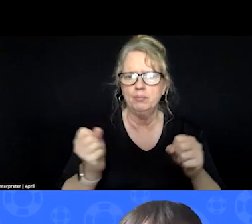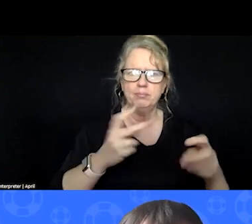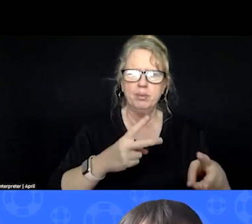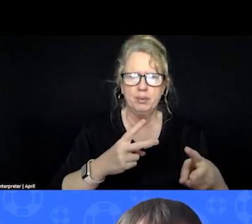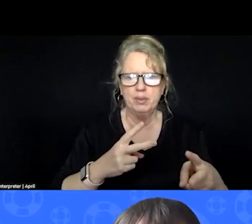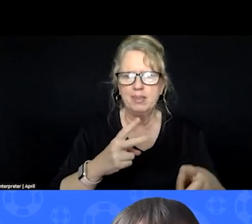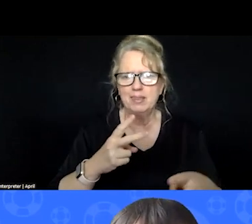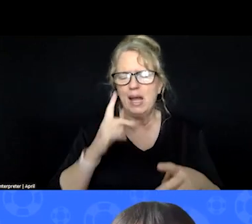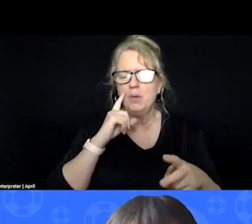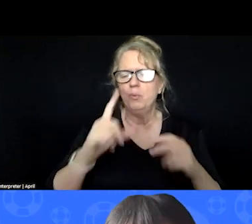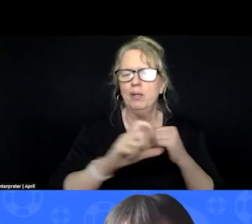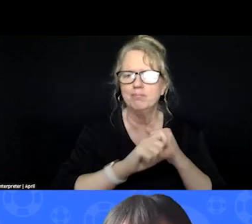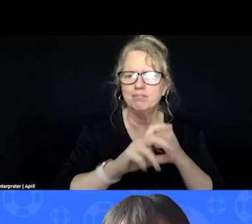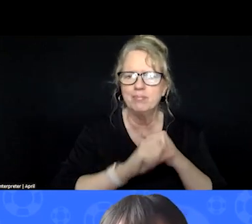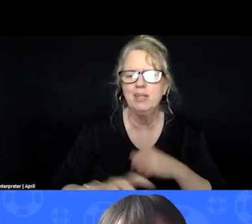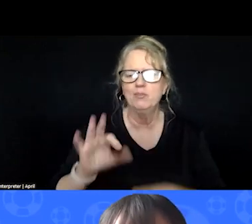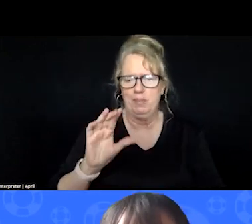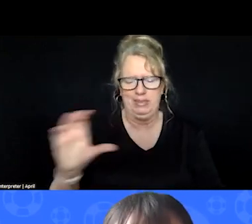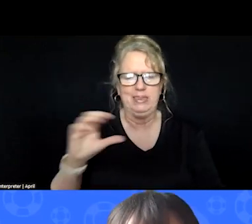RELEASE FROM THE FCC ON THE CHAT.